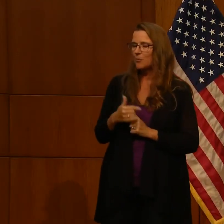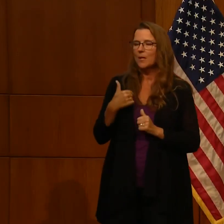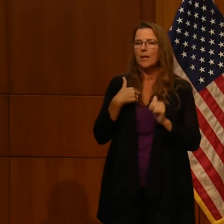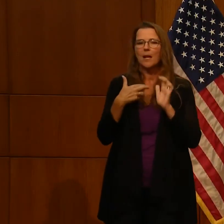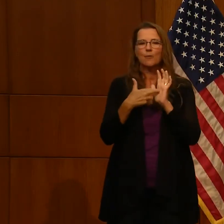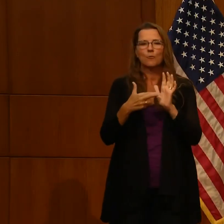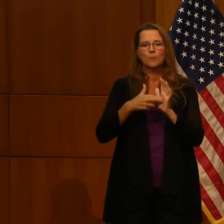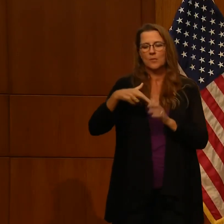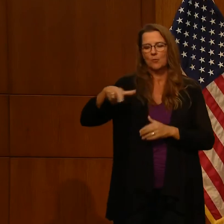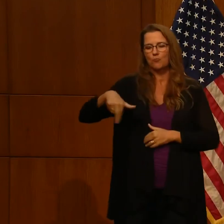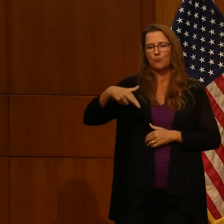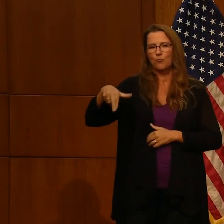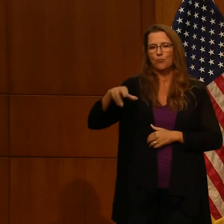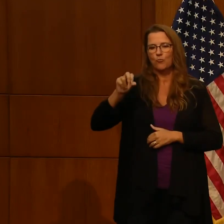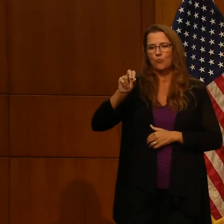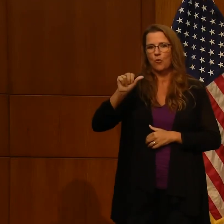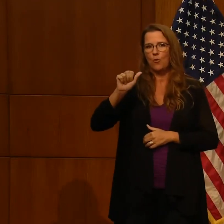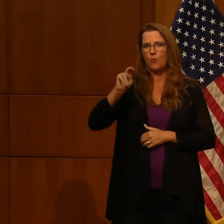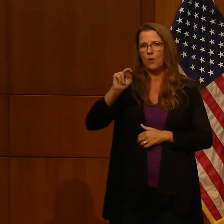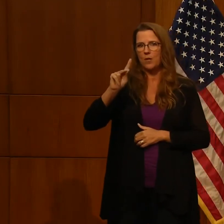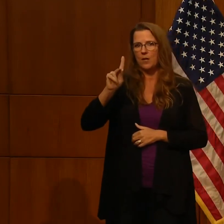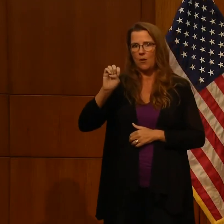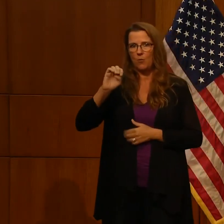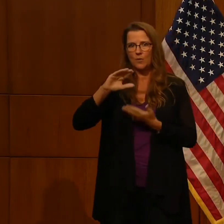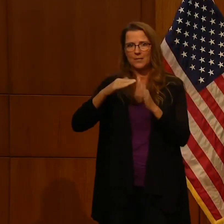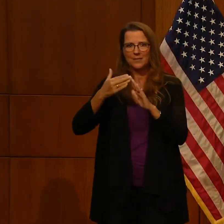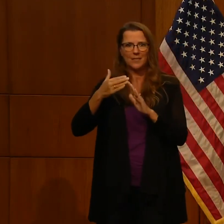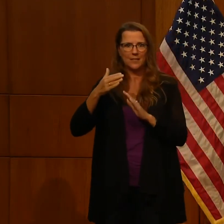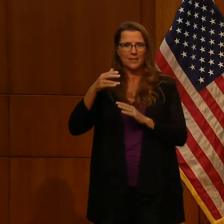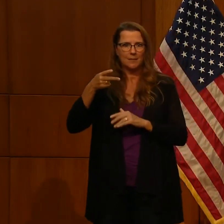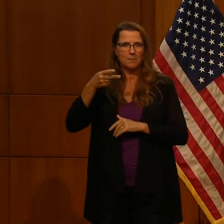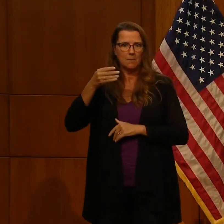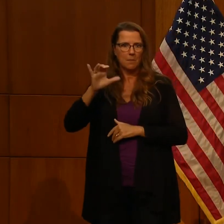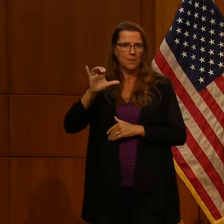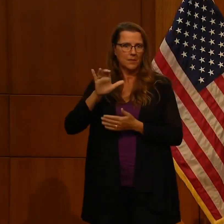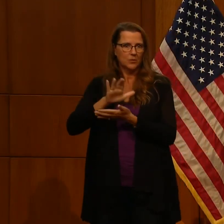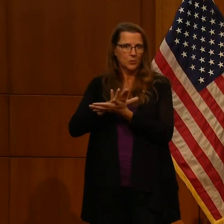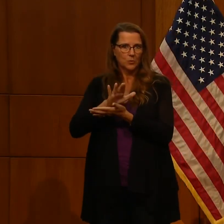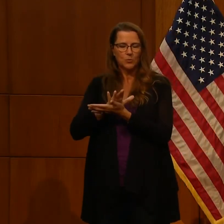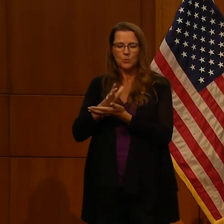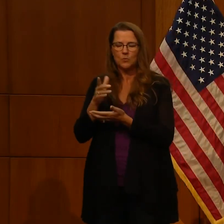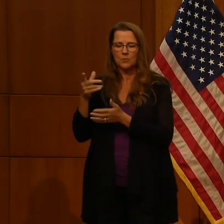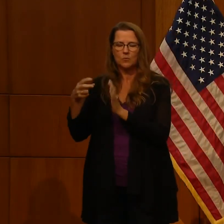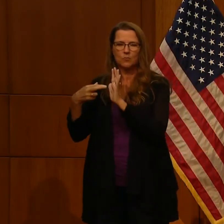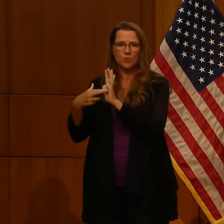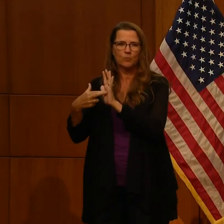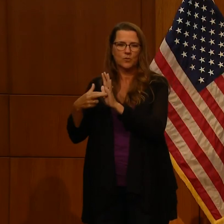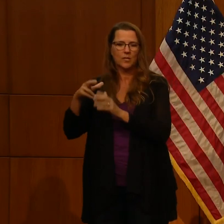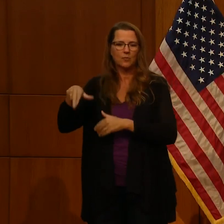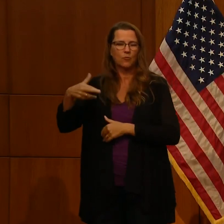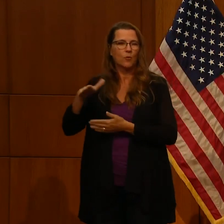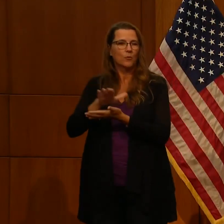YOU, GOVERNOR FOR INVITING ME, DOCTOR LANE. THANK YOU, ALSO AS WELL REPRESENTING VERNICK CITY PUBLIC SCHOOLS WHERE I'M